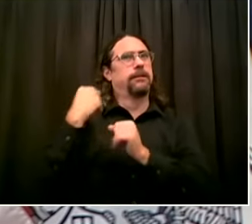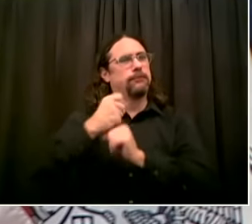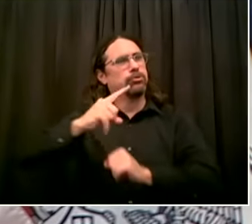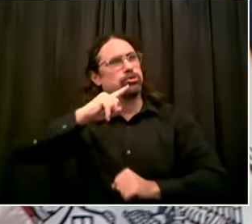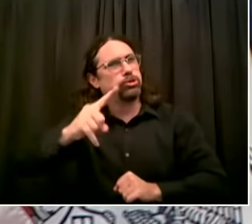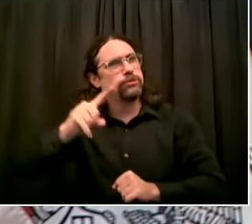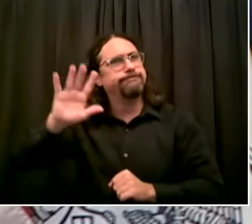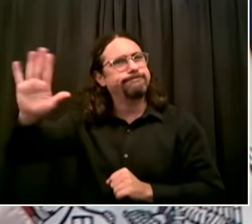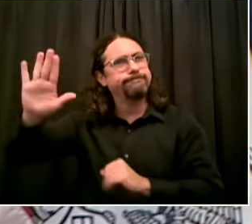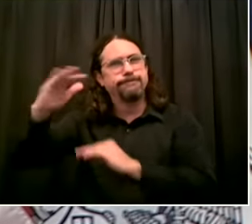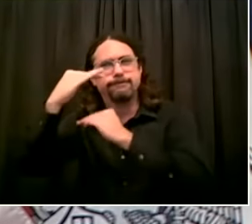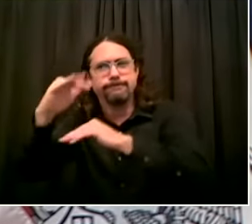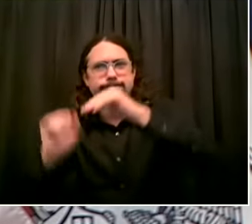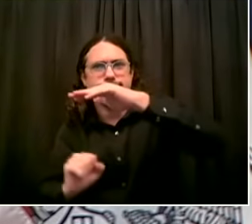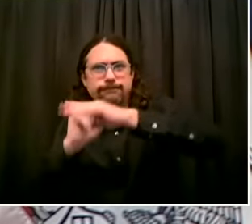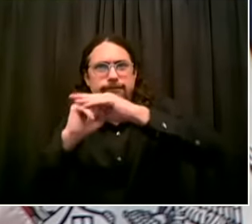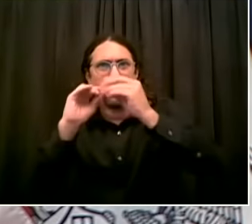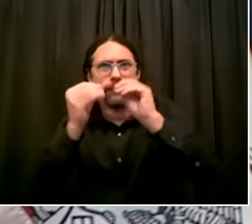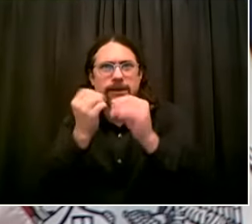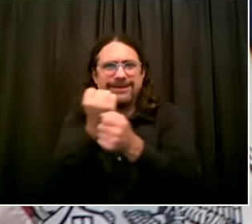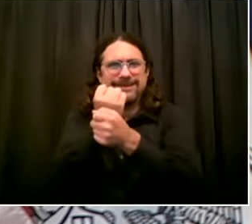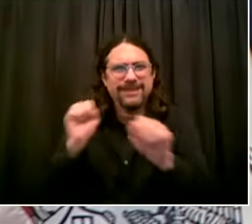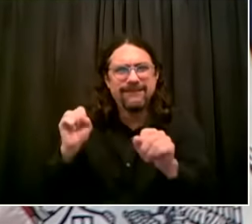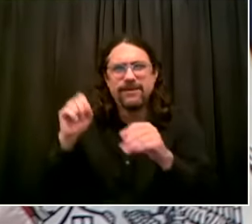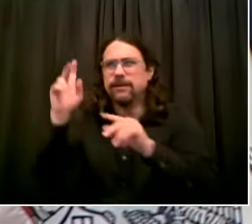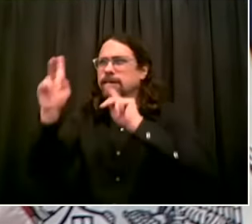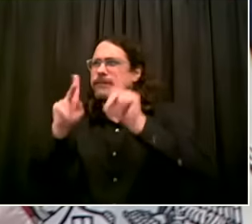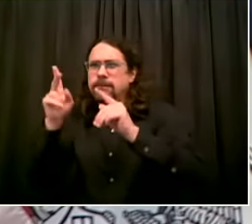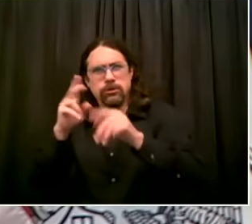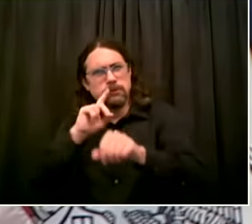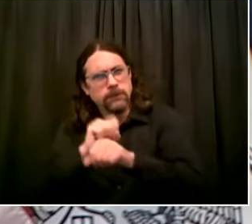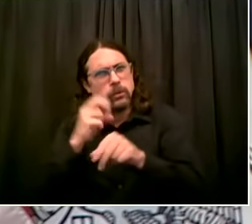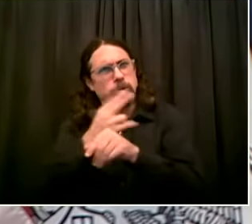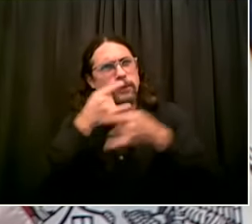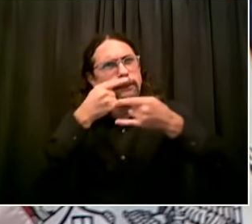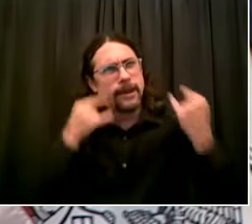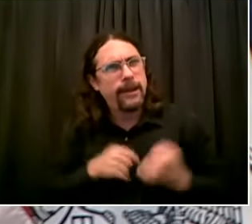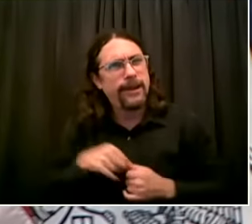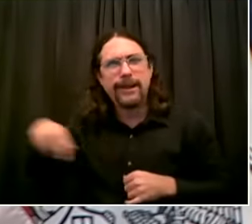DISTANCING. EVEN IN SYNAGOGUES ON THE HOLIESDT AY OF THE YEAR, YOM